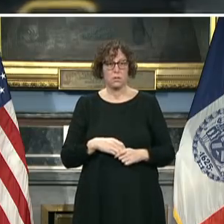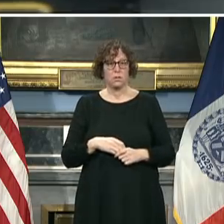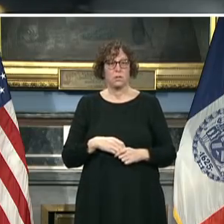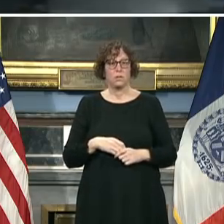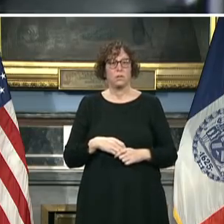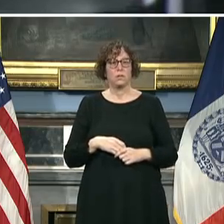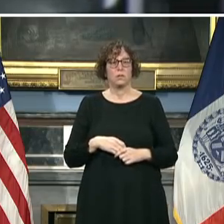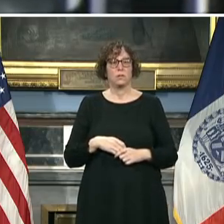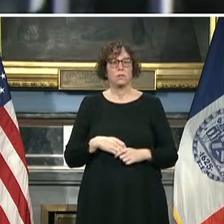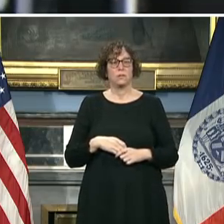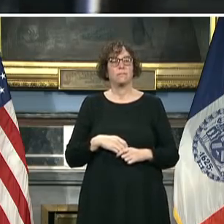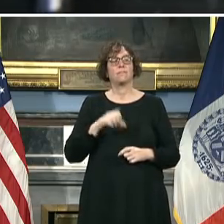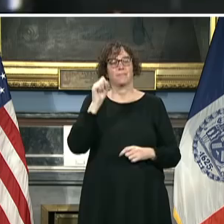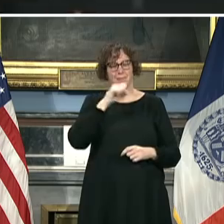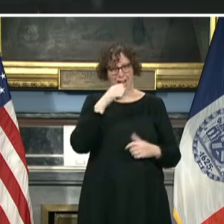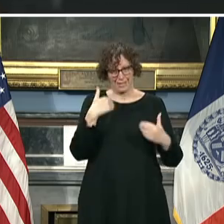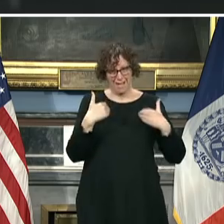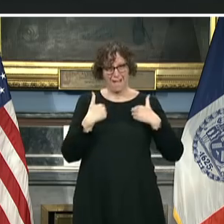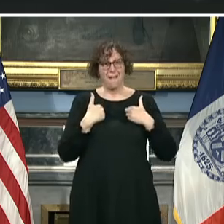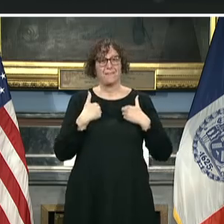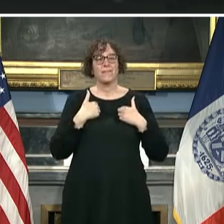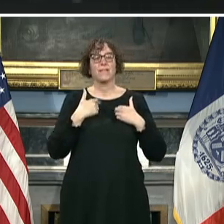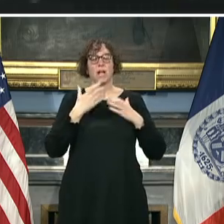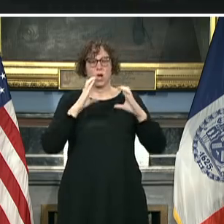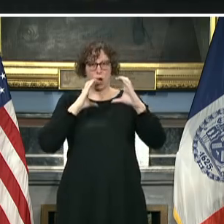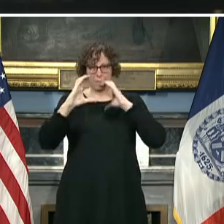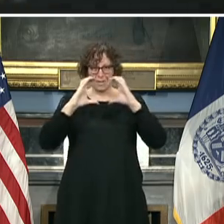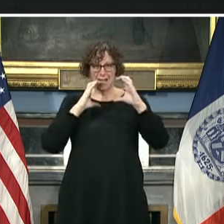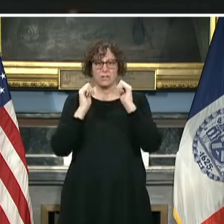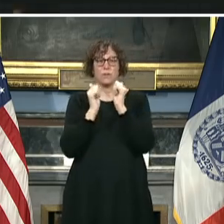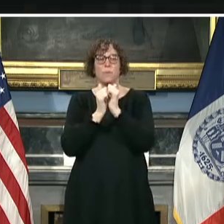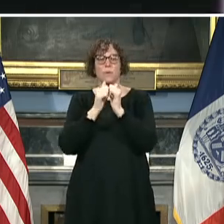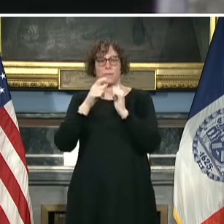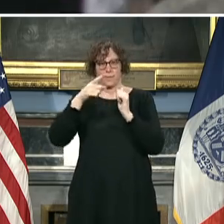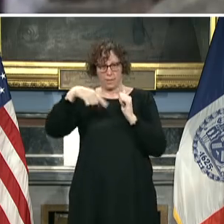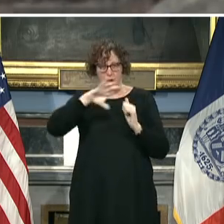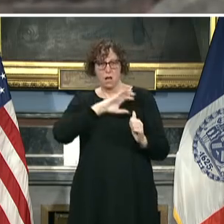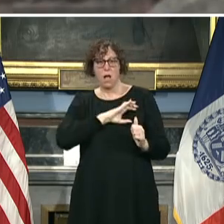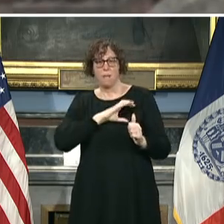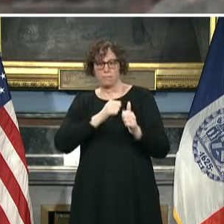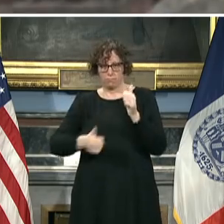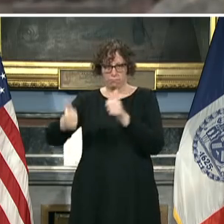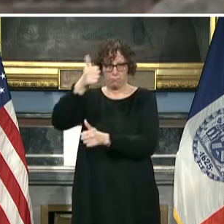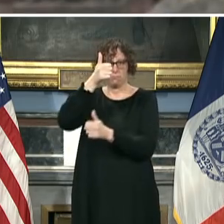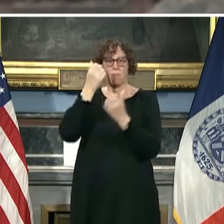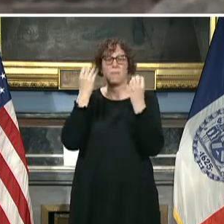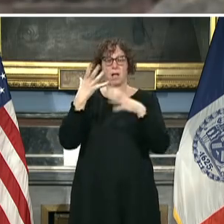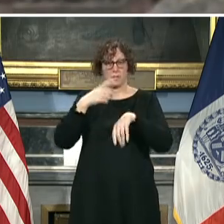WE'VE MADE SURE THAT WHENEVER -- AND I'VE HAD THIS CONVERSATION WITH COMMISSIONER SHEA MULTIPLE TIMES